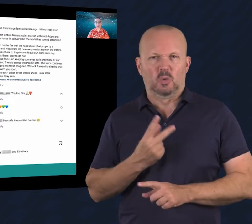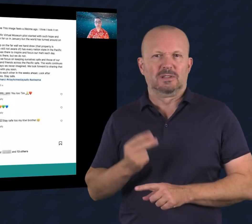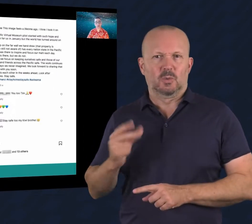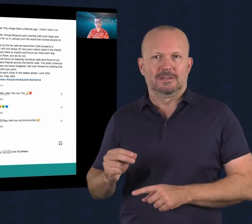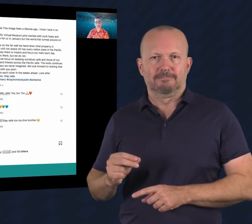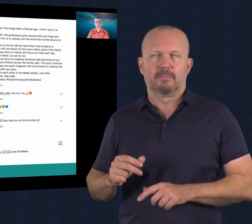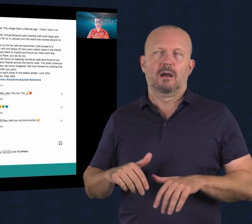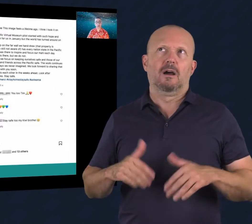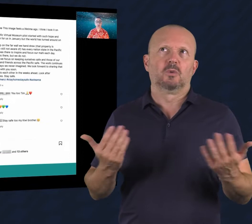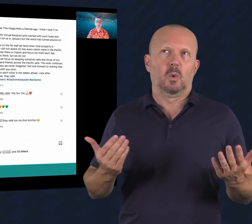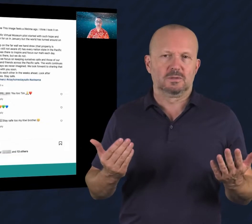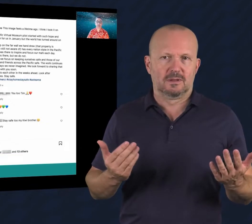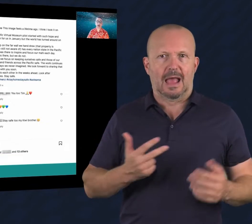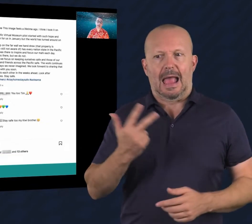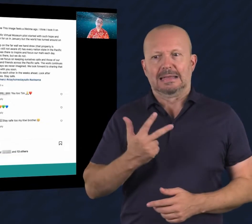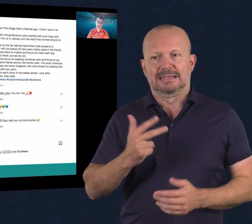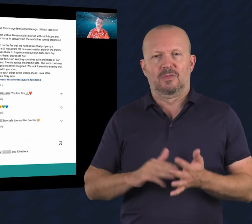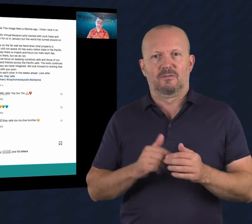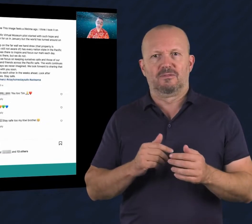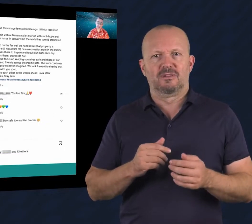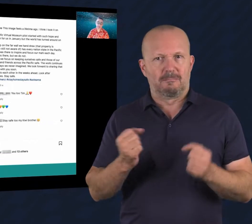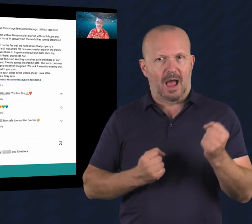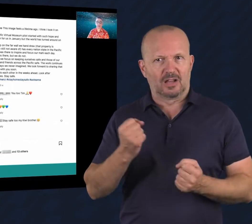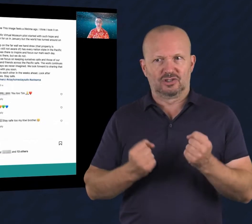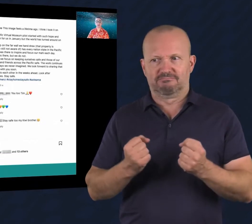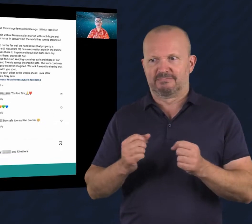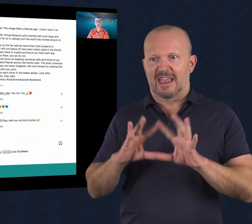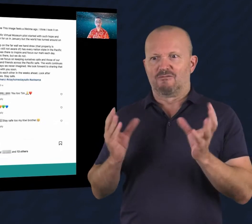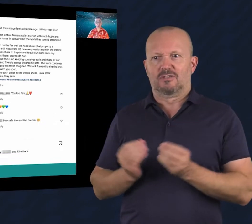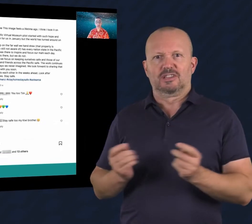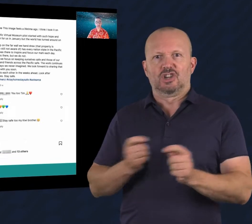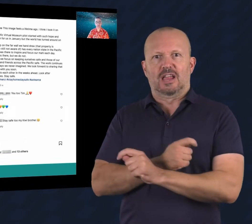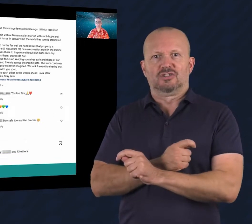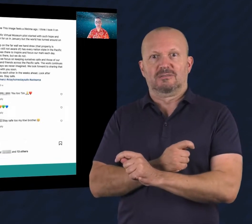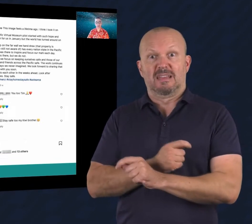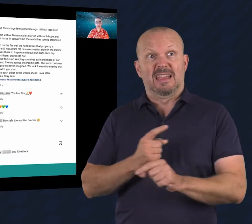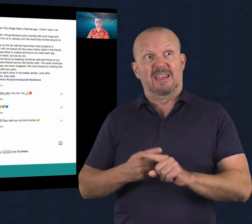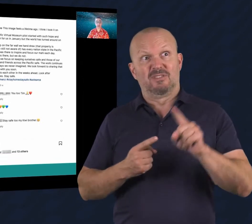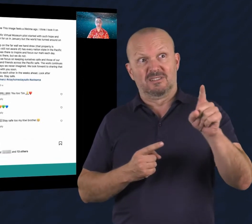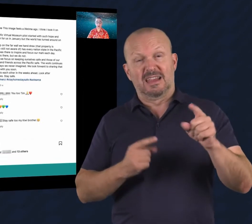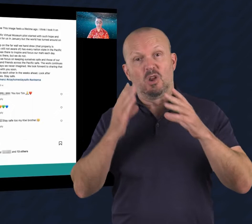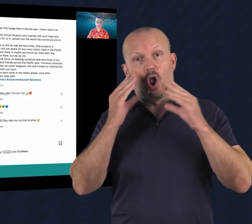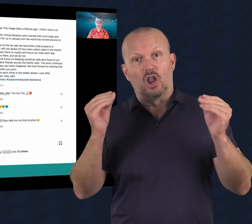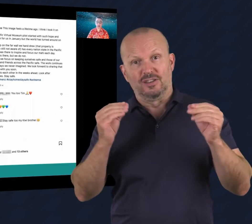Of course, the world changed entirely on 18 March, as the Eurovision Song Contest, which was due to take place in Rotterdam,